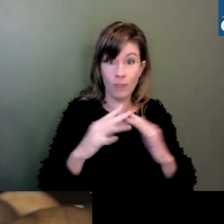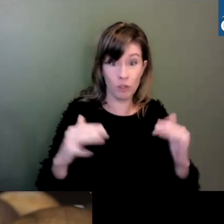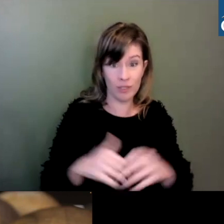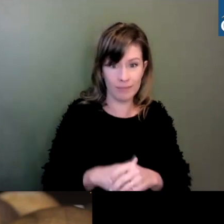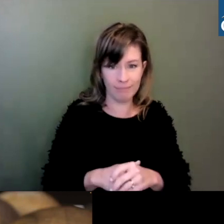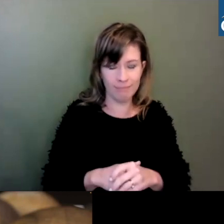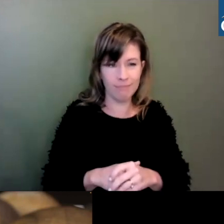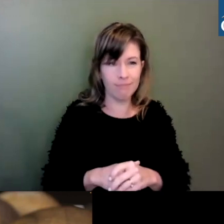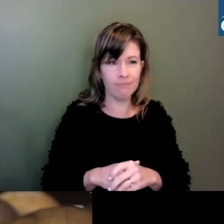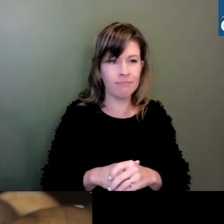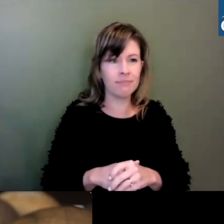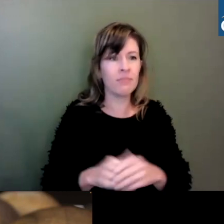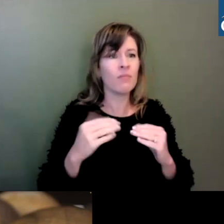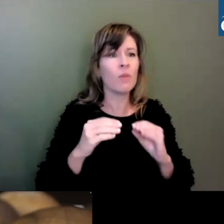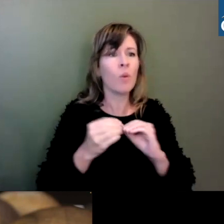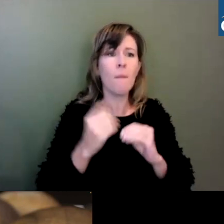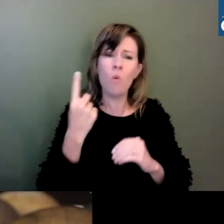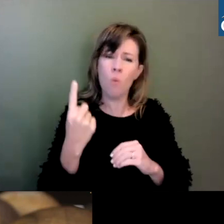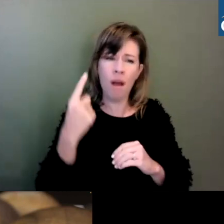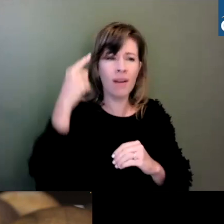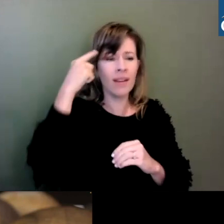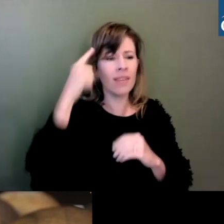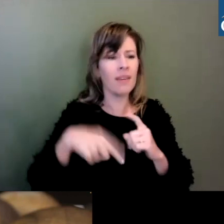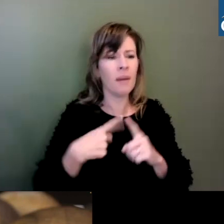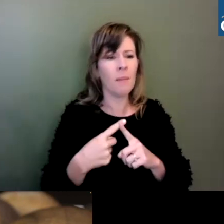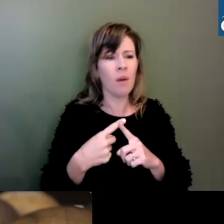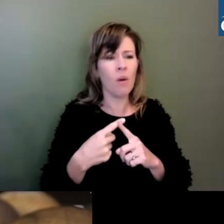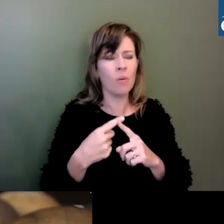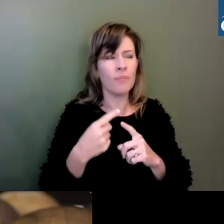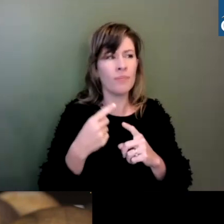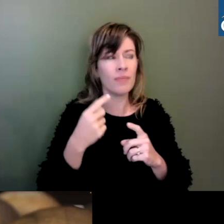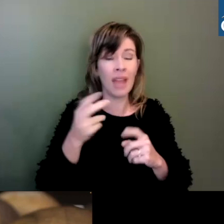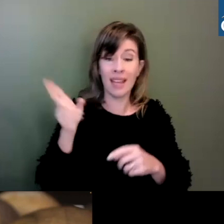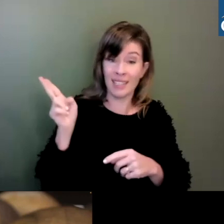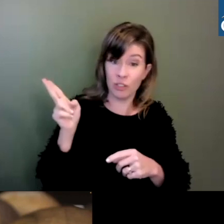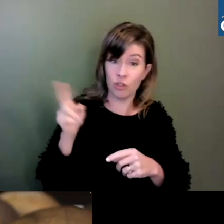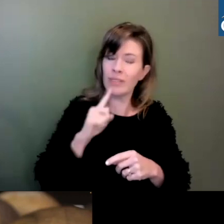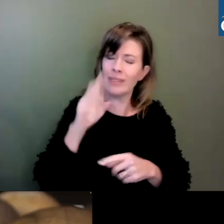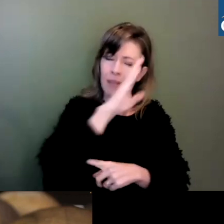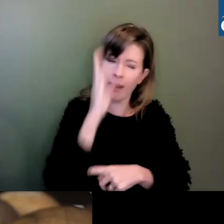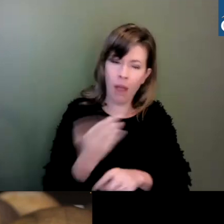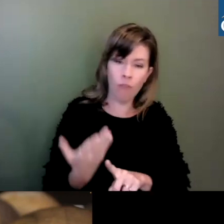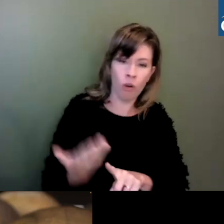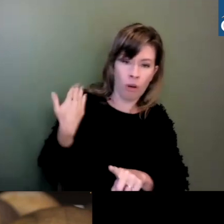number one is to think about this notion that history is never in the past. So we're really never outside of that.